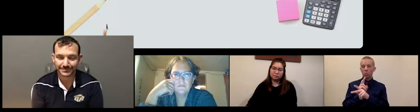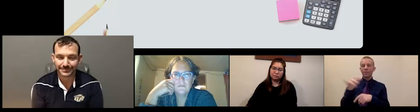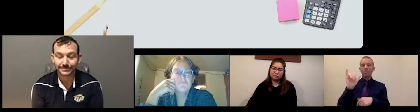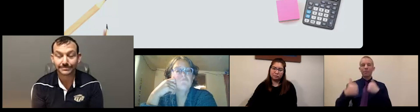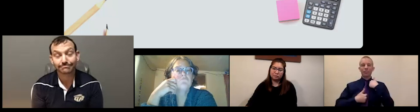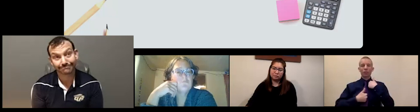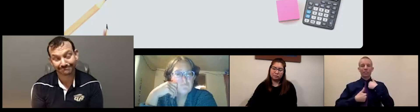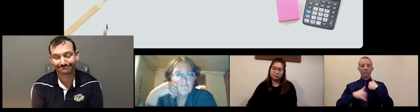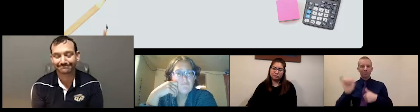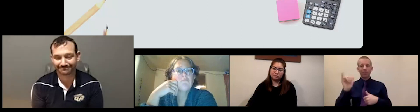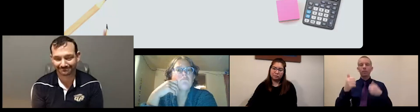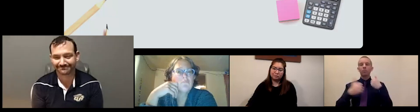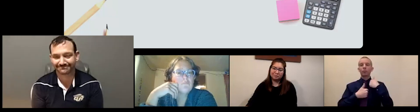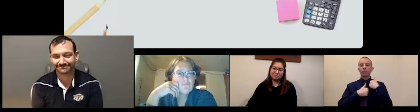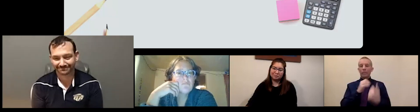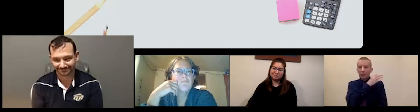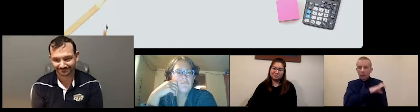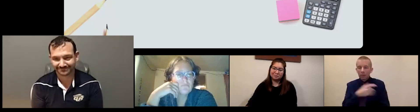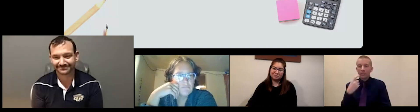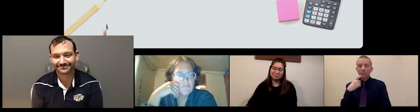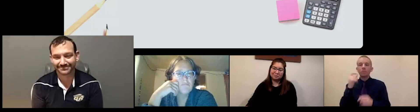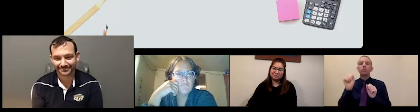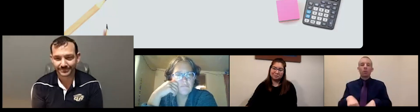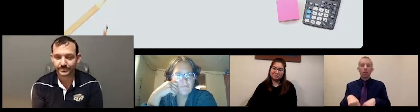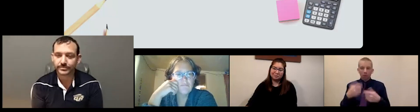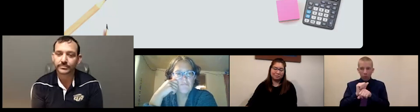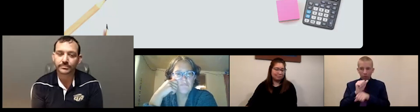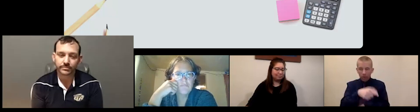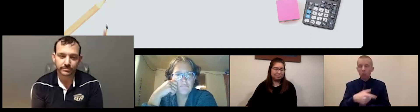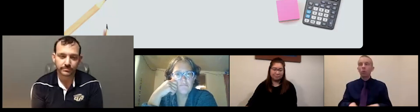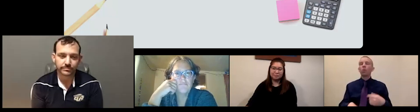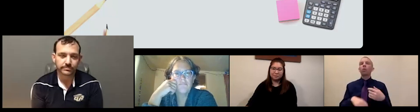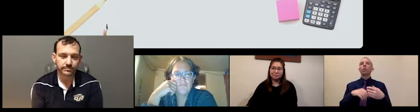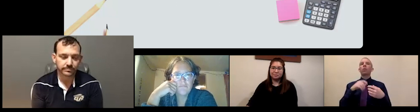The same goes with the military, another possibility is working at a military clinic as a dentist.